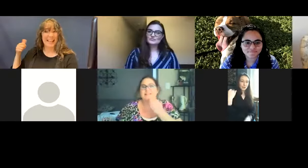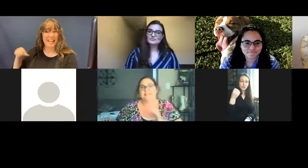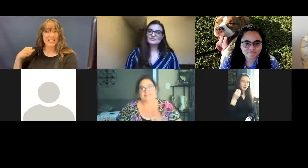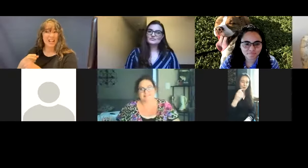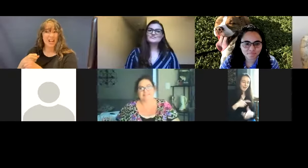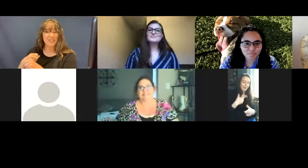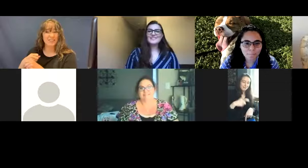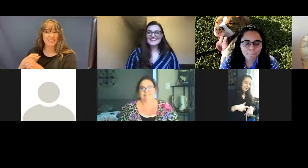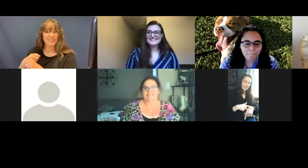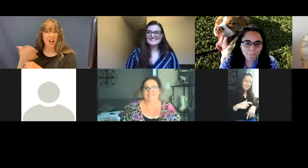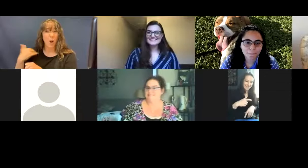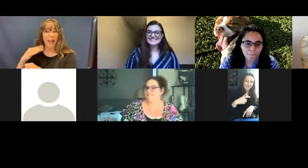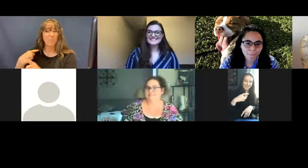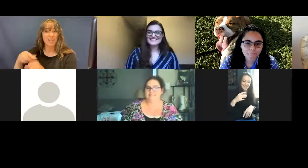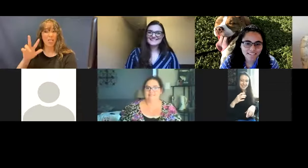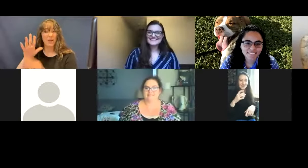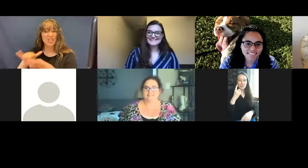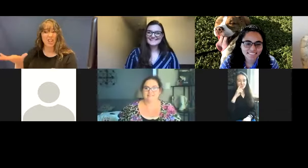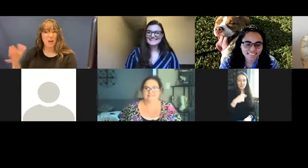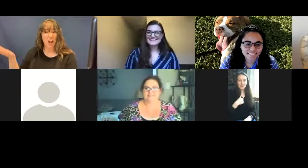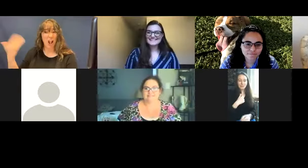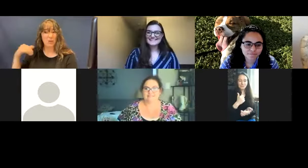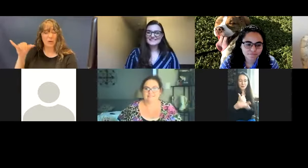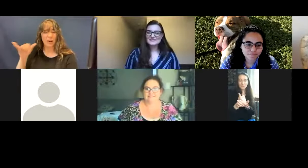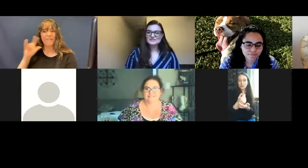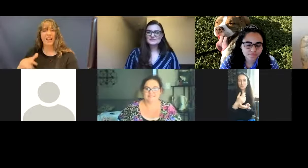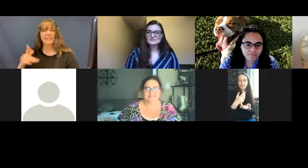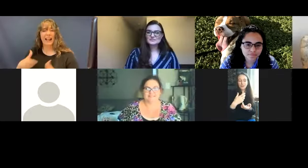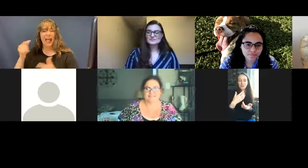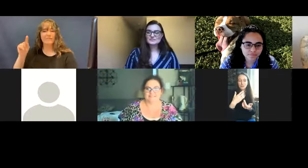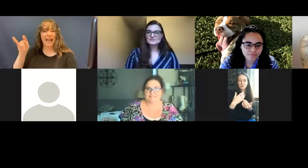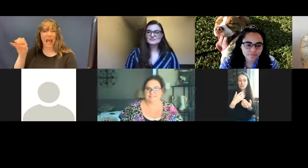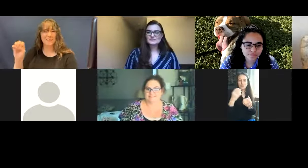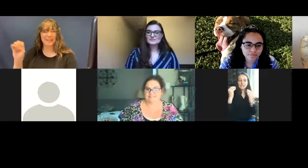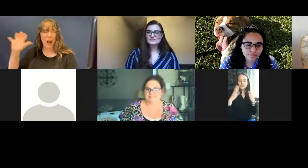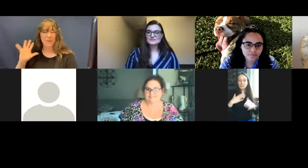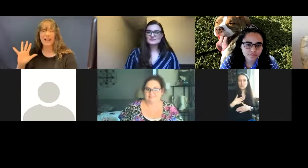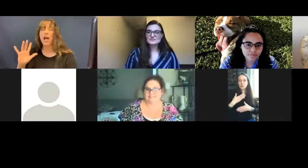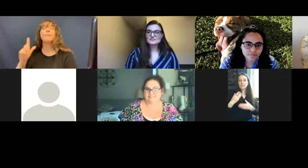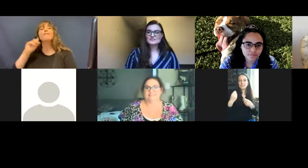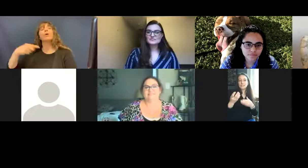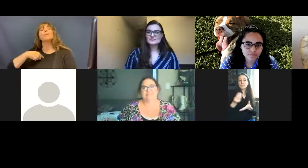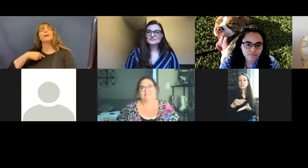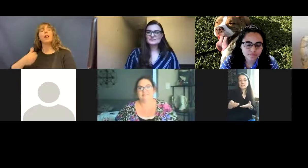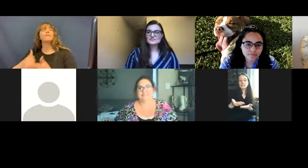ago, so a lifetime. For me, it was helpful. My teachers that were willing to give me materials